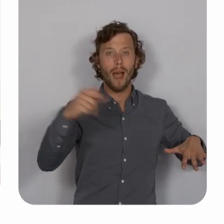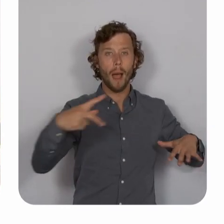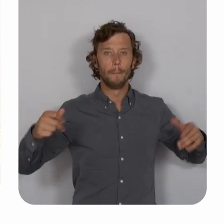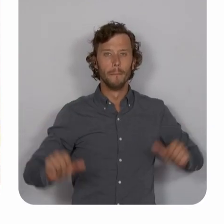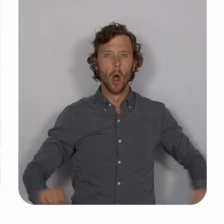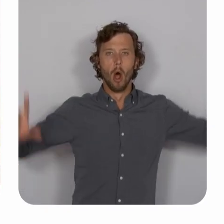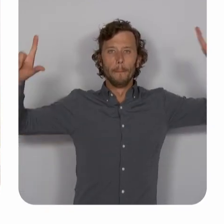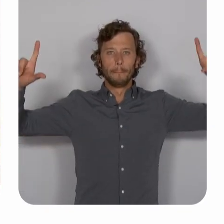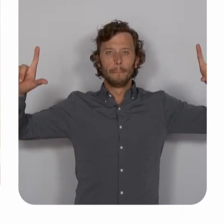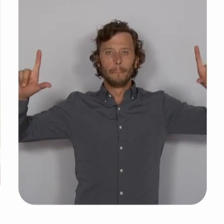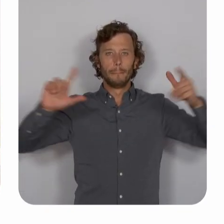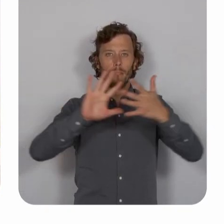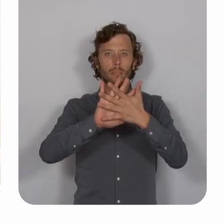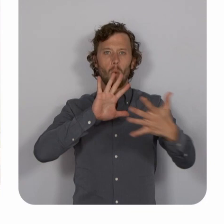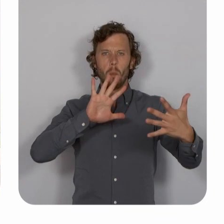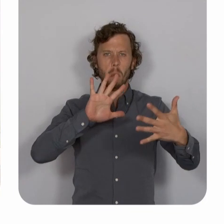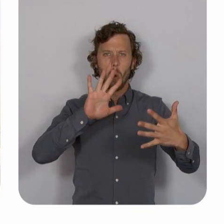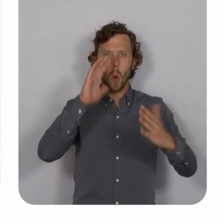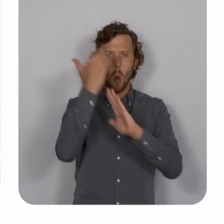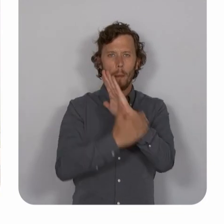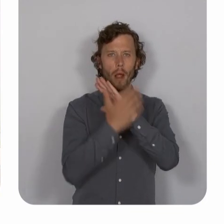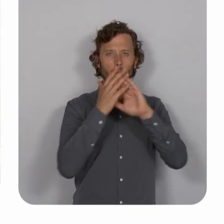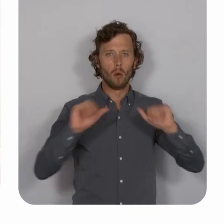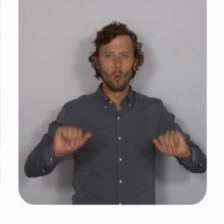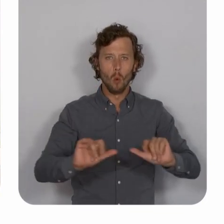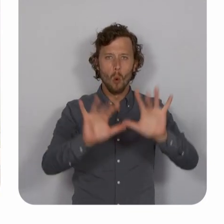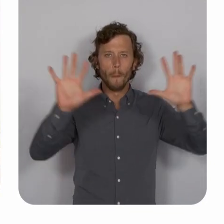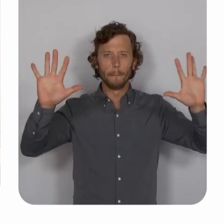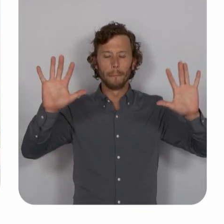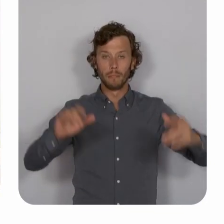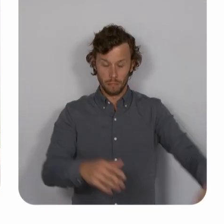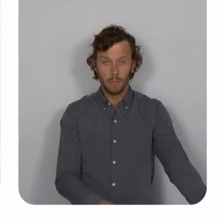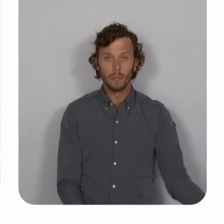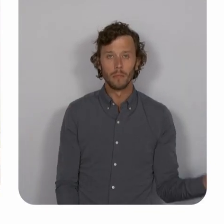To get your apps ready, there are just two simple steps.